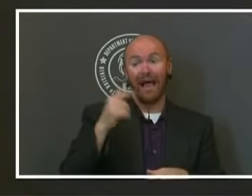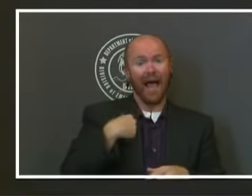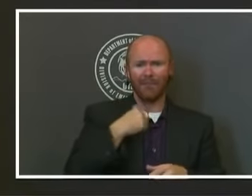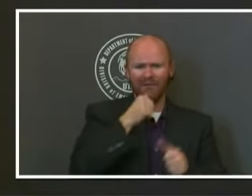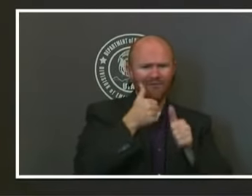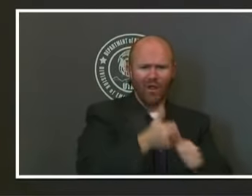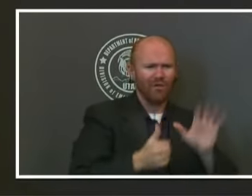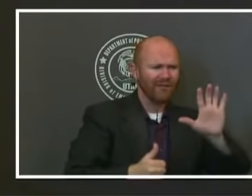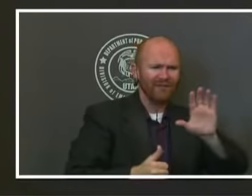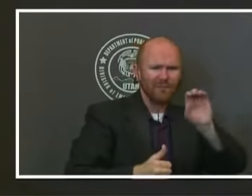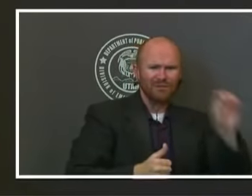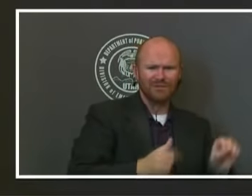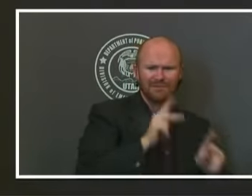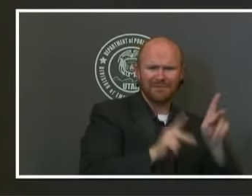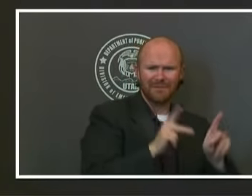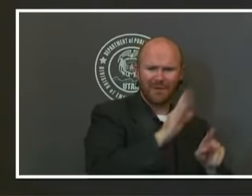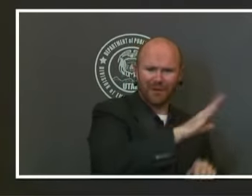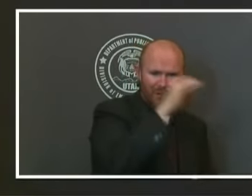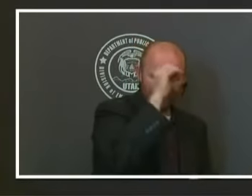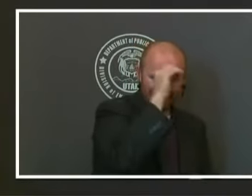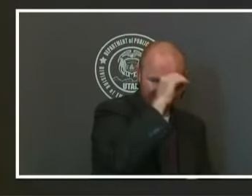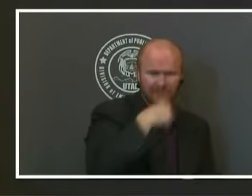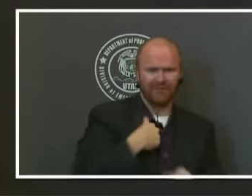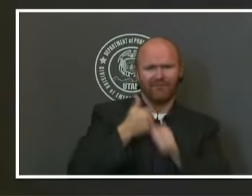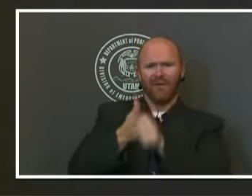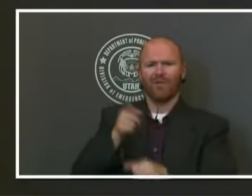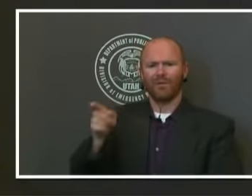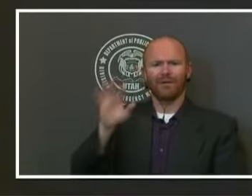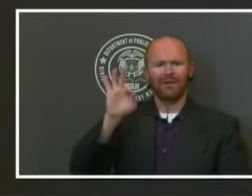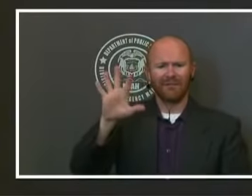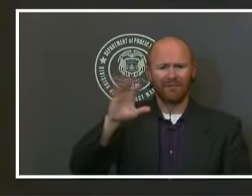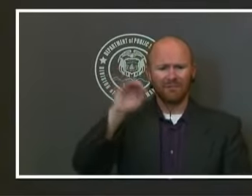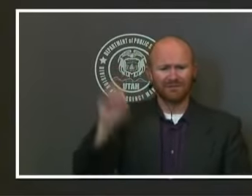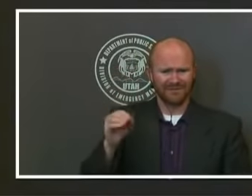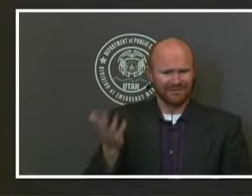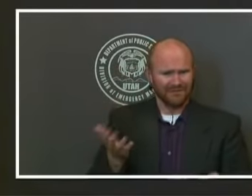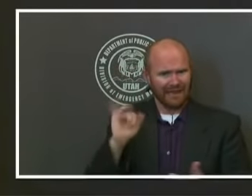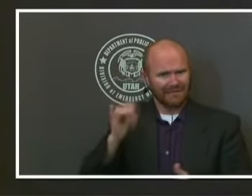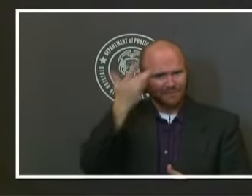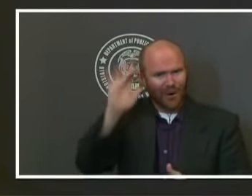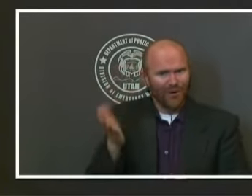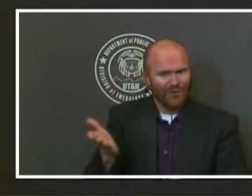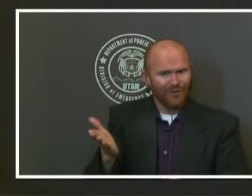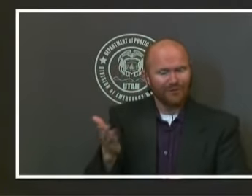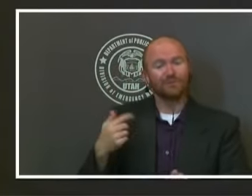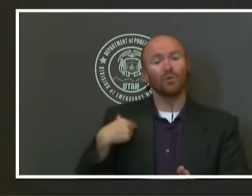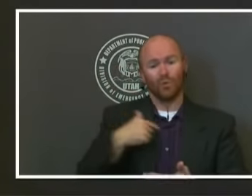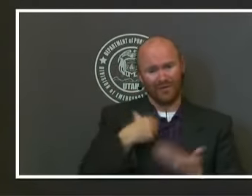Utah taken the best medical advice we have the best minds